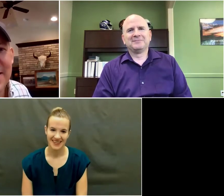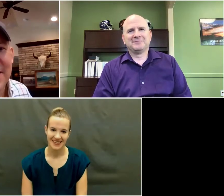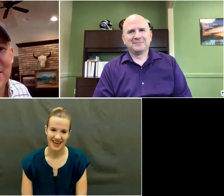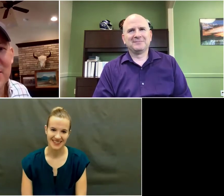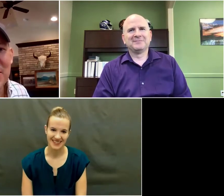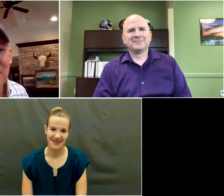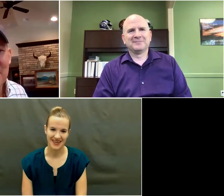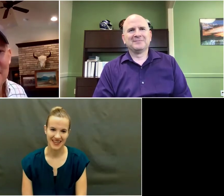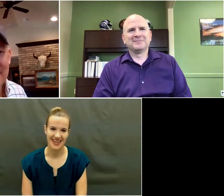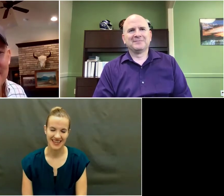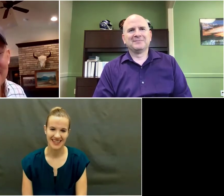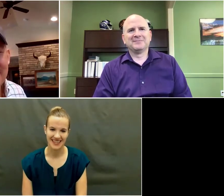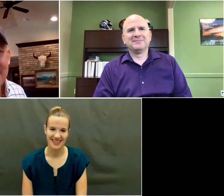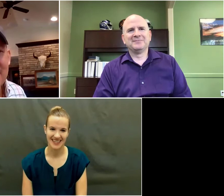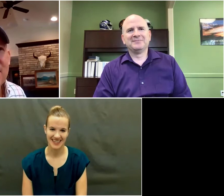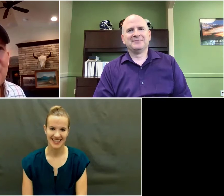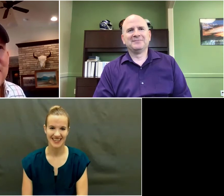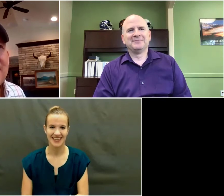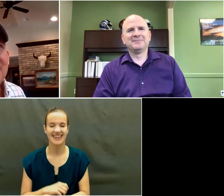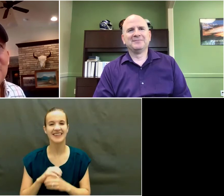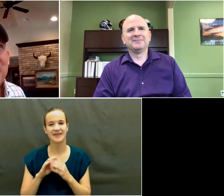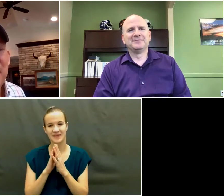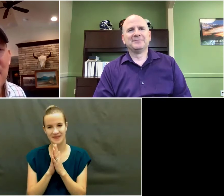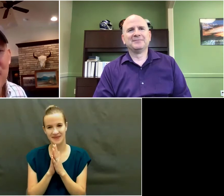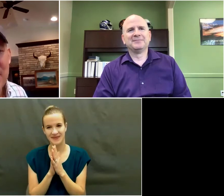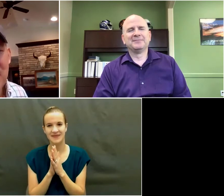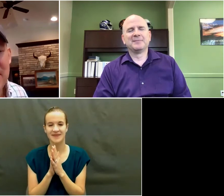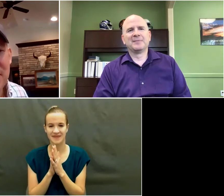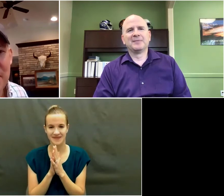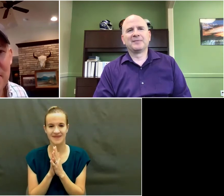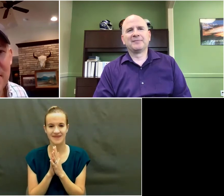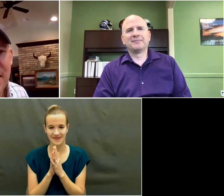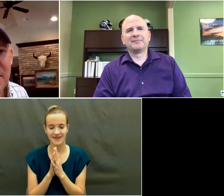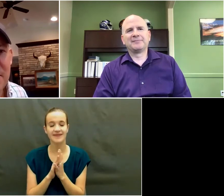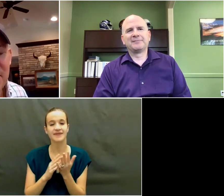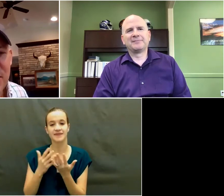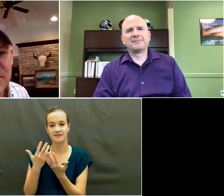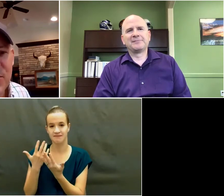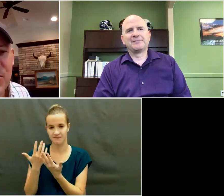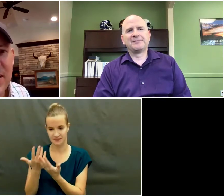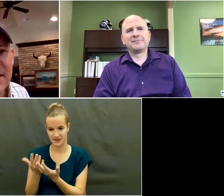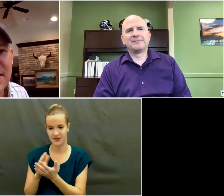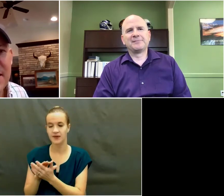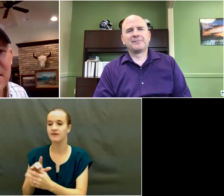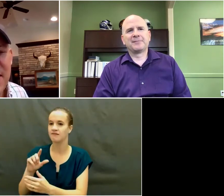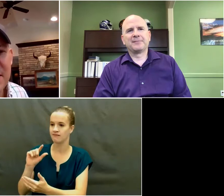Steve: Yes, yes. Jeremy: So tell us a little bit about, you graduated from the Gooding school and then you had